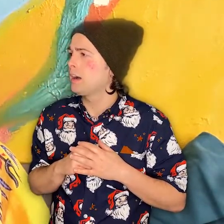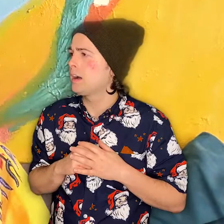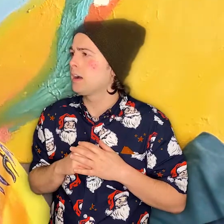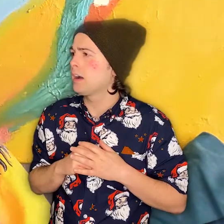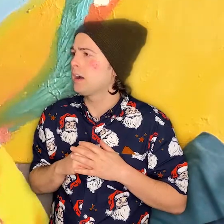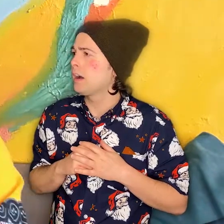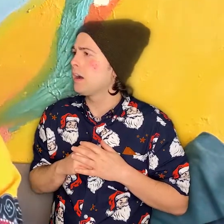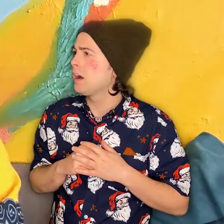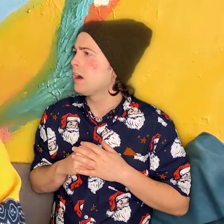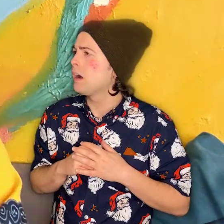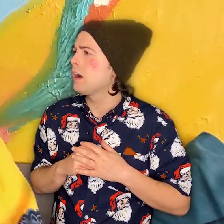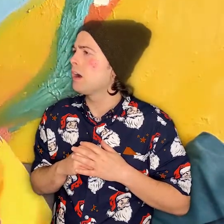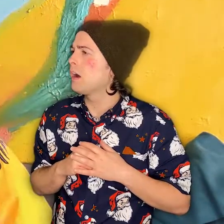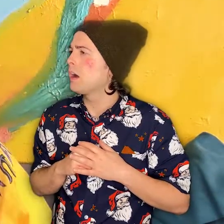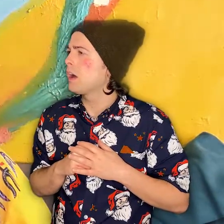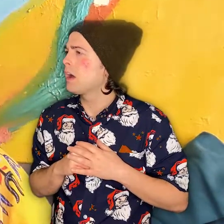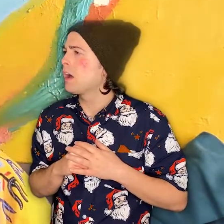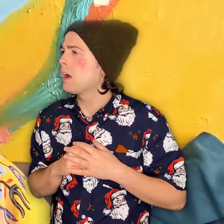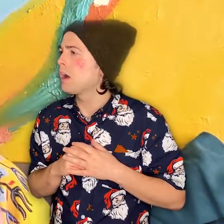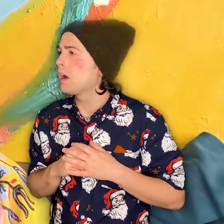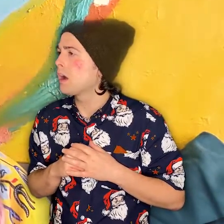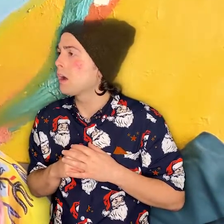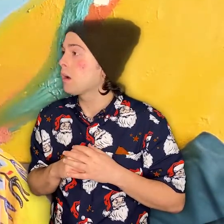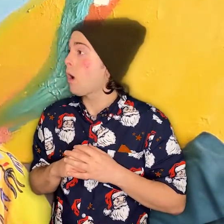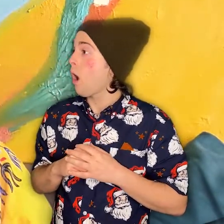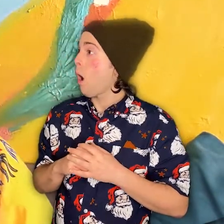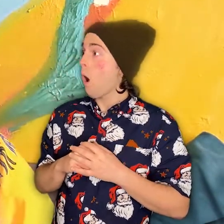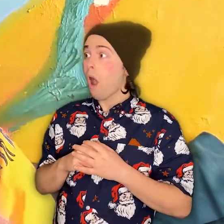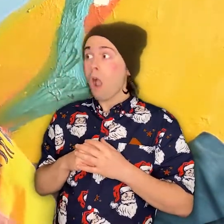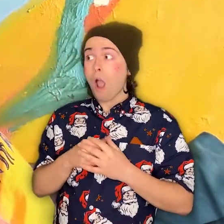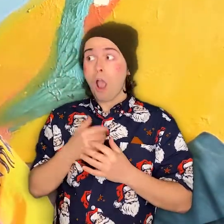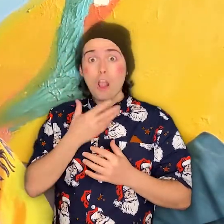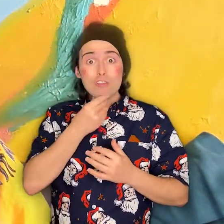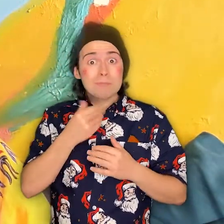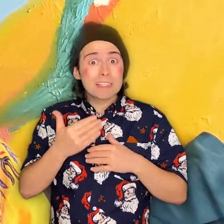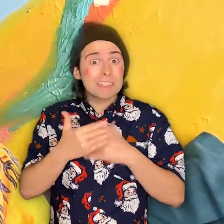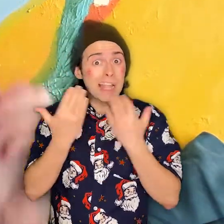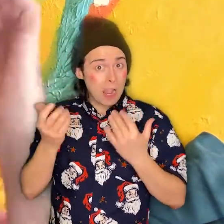This Christmas day at Cyndi's i am going to debut my new single Click Click with a live band The girl’s minds are gonnae be blown.